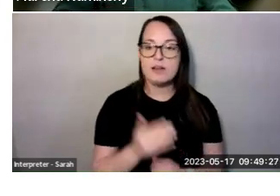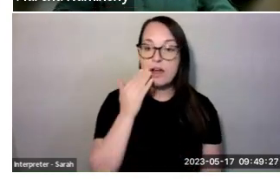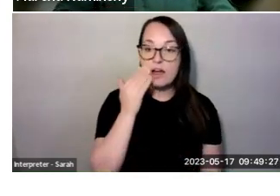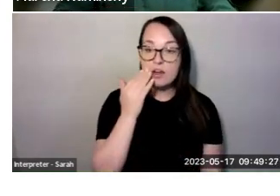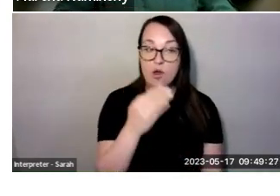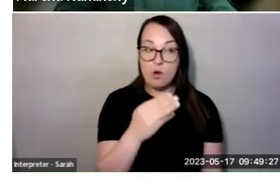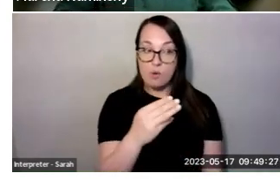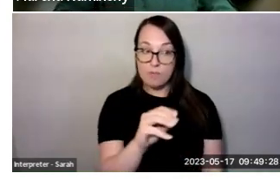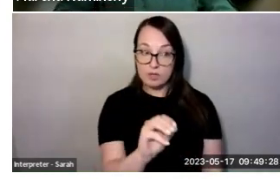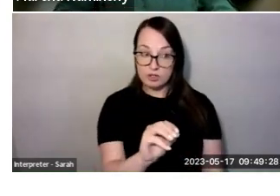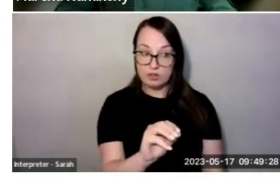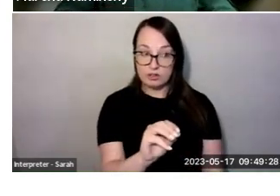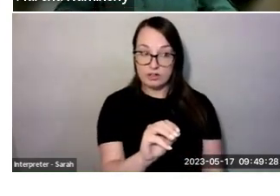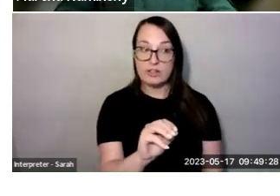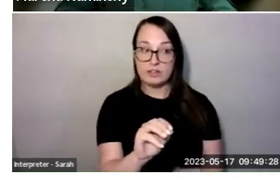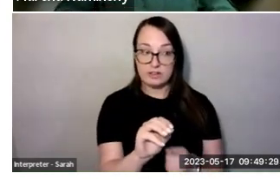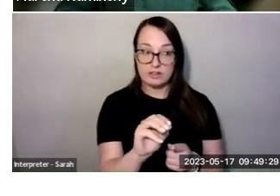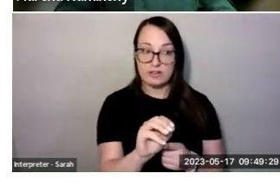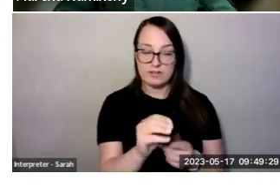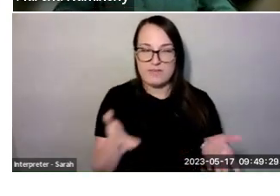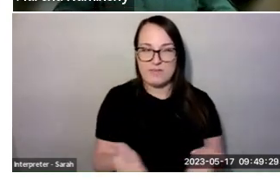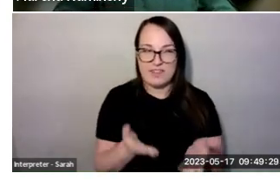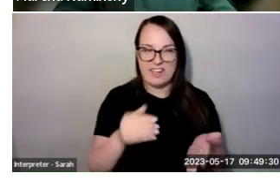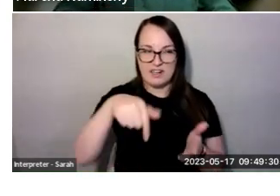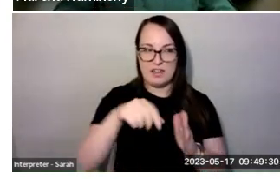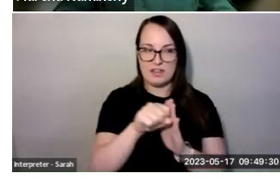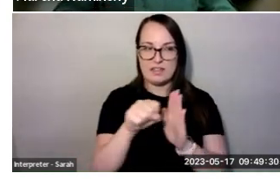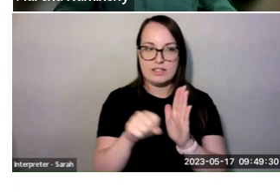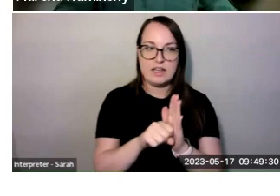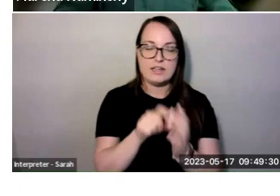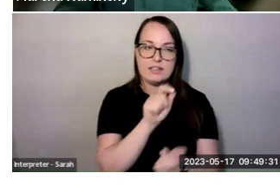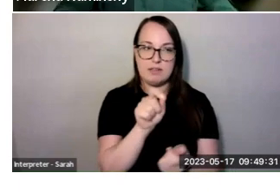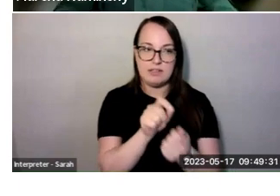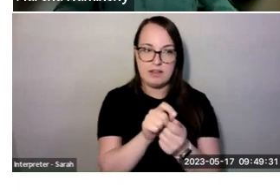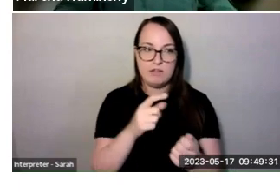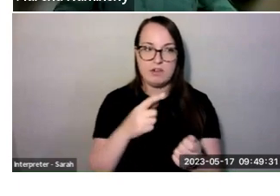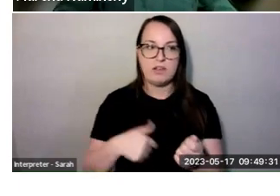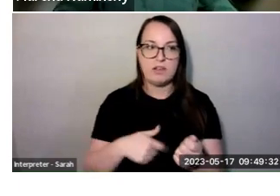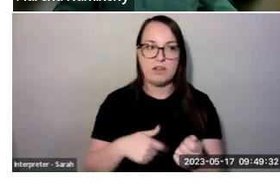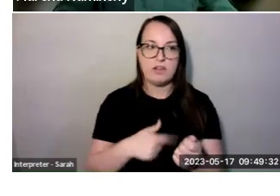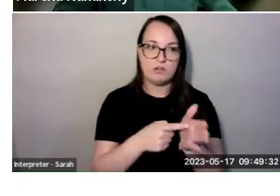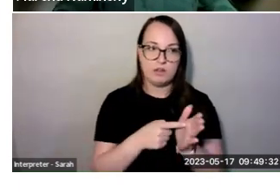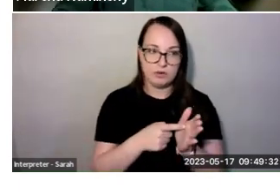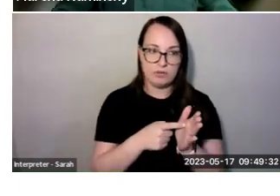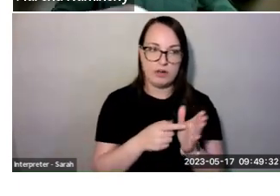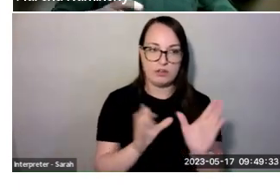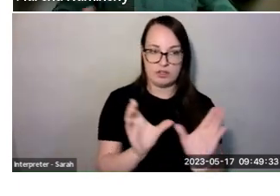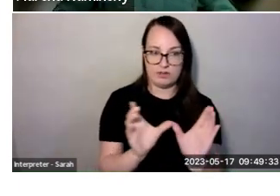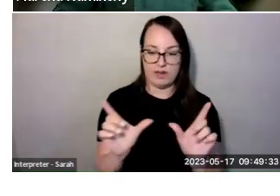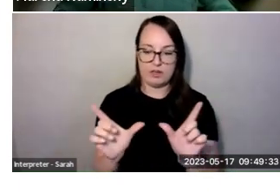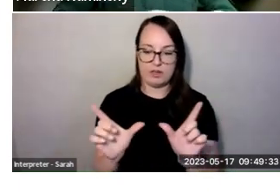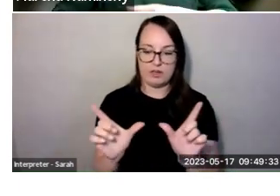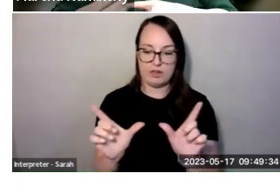my case, it would be interpreters. I know Missouri specifically requires